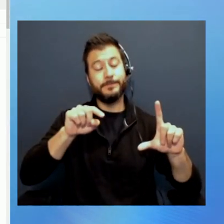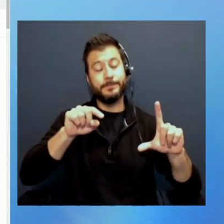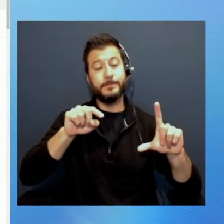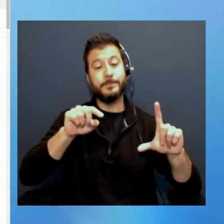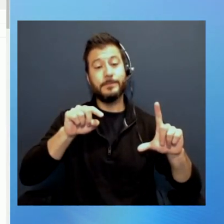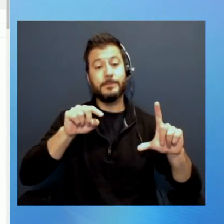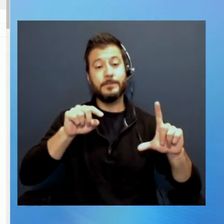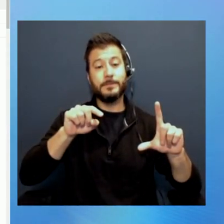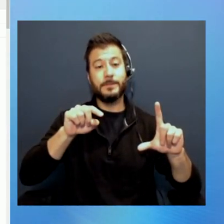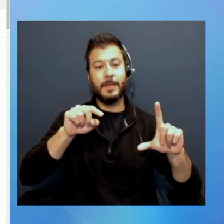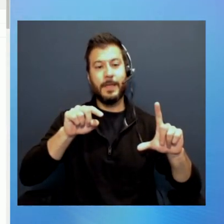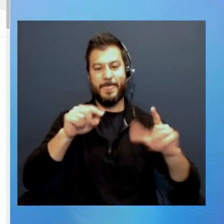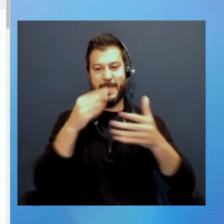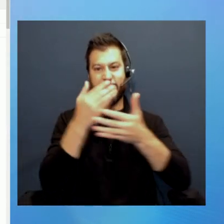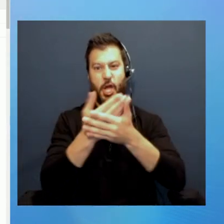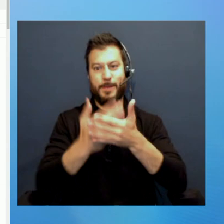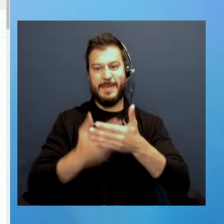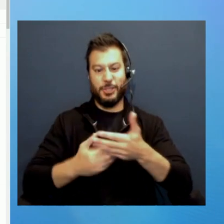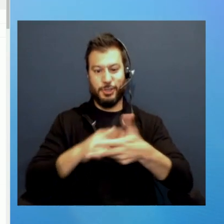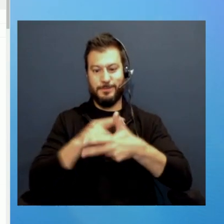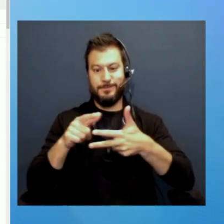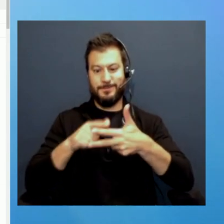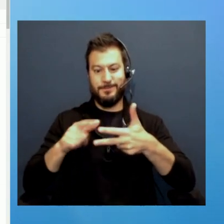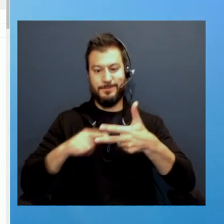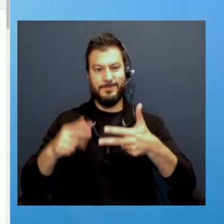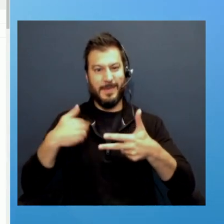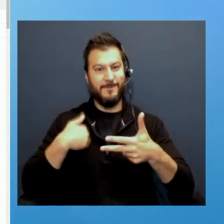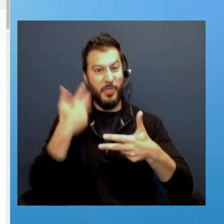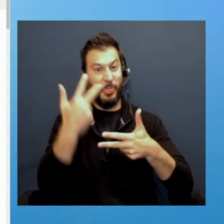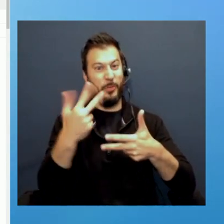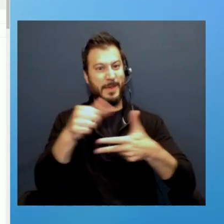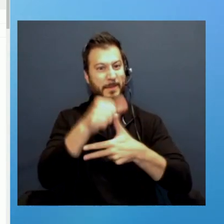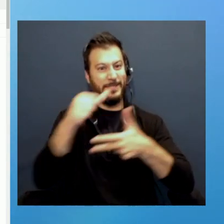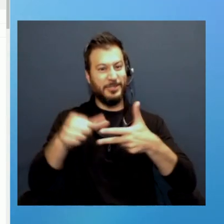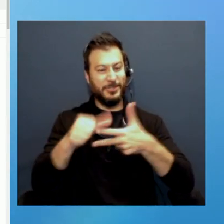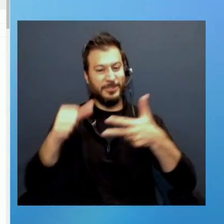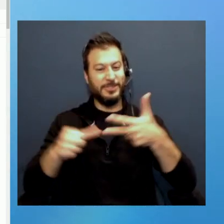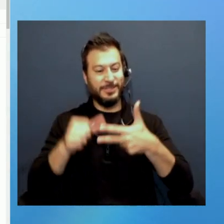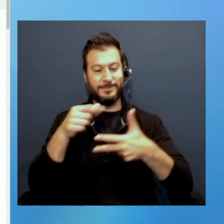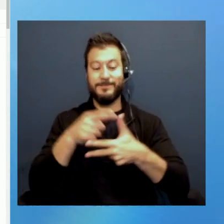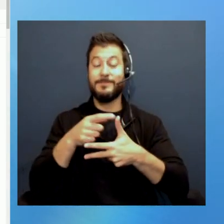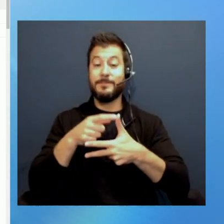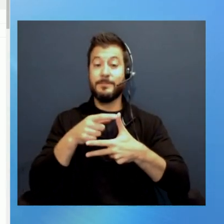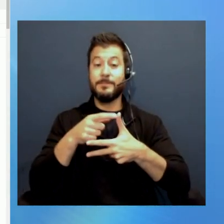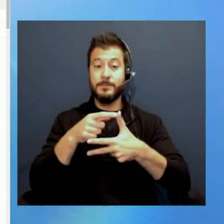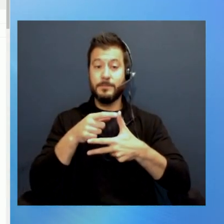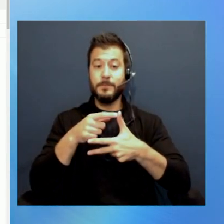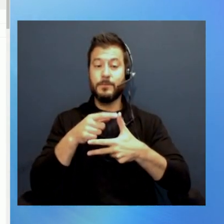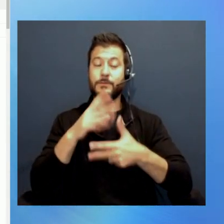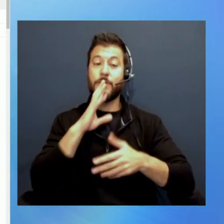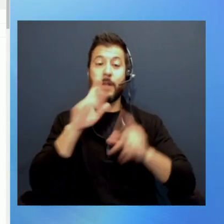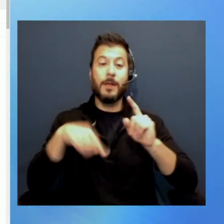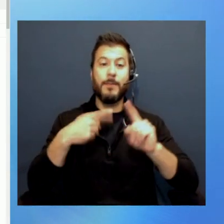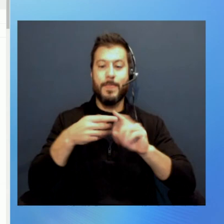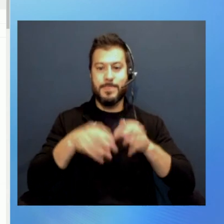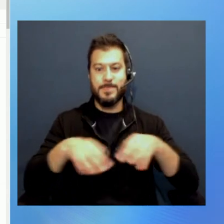This brings us to our documentation. As you see, there are three pages where the first one,